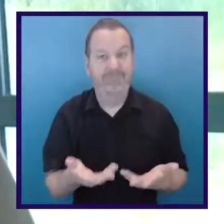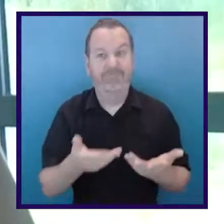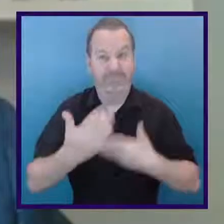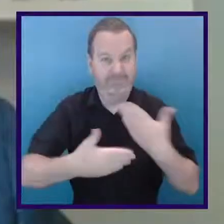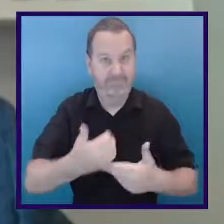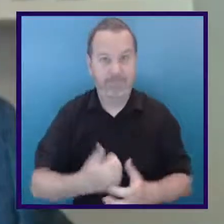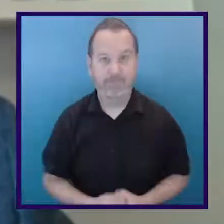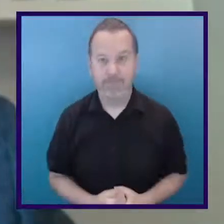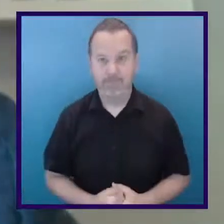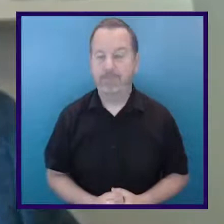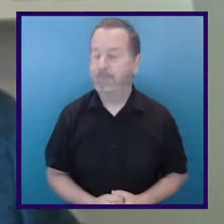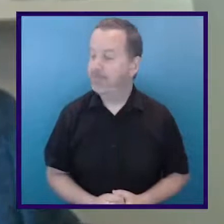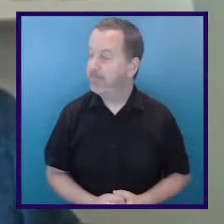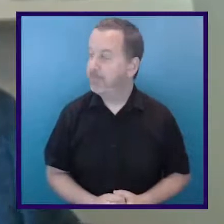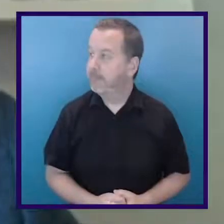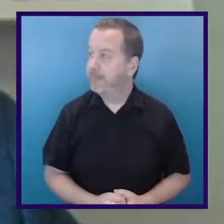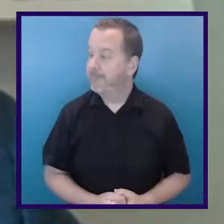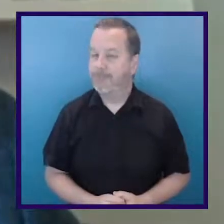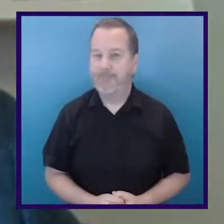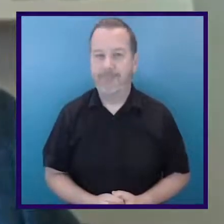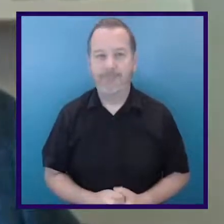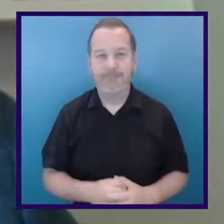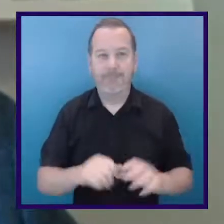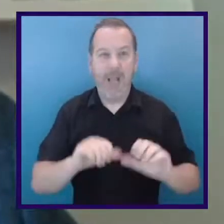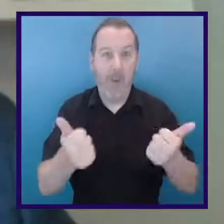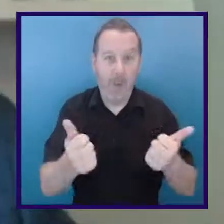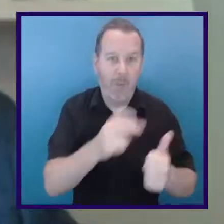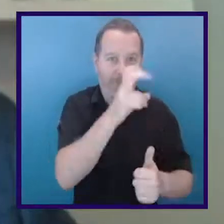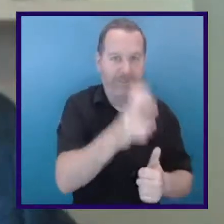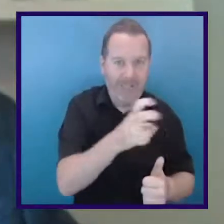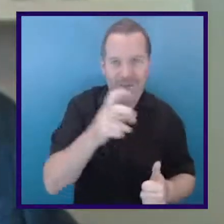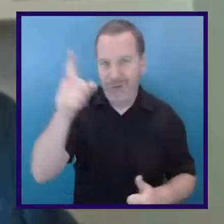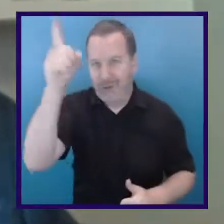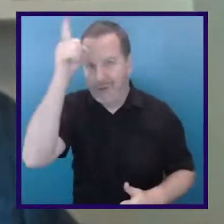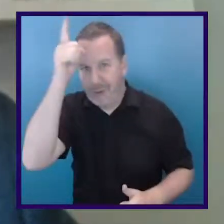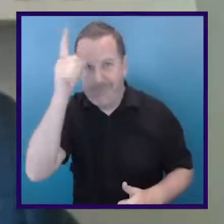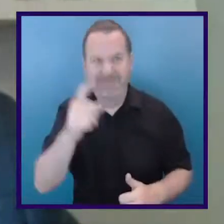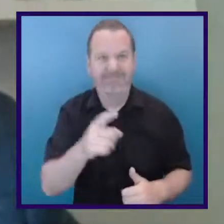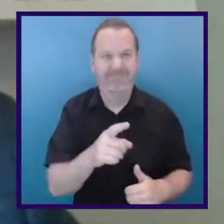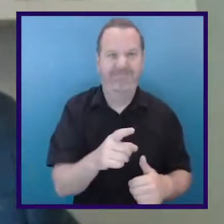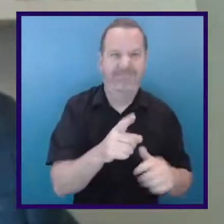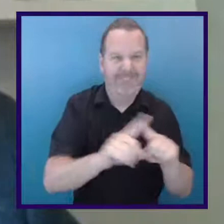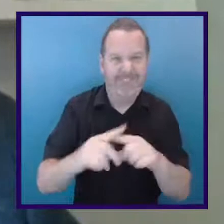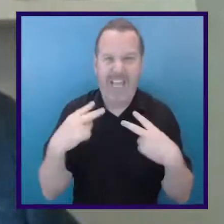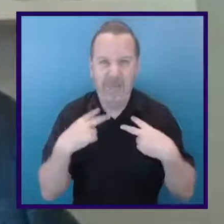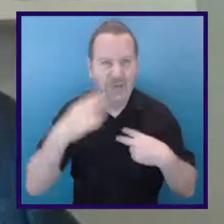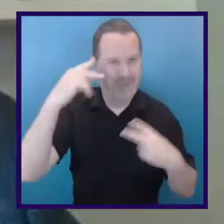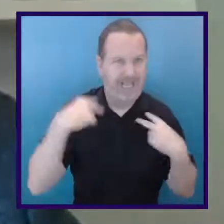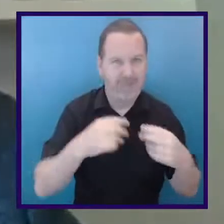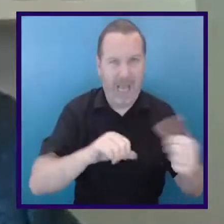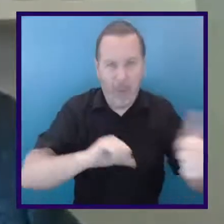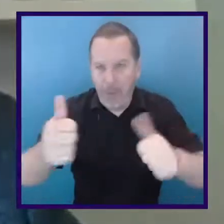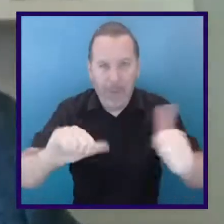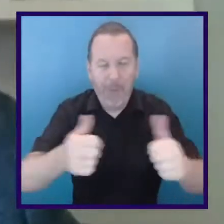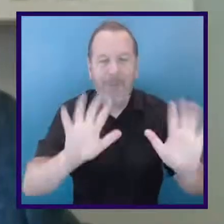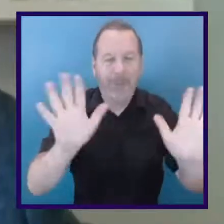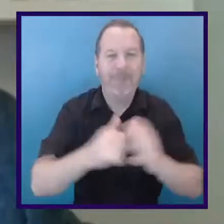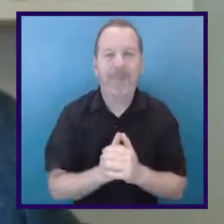Bonjour, guten tag, hola, dia dhuit, thank you everyone for joining us this afternoon.